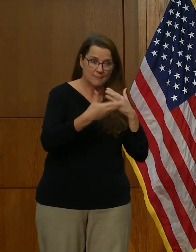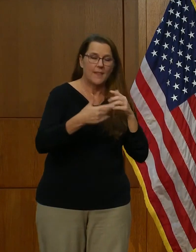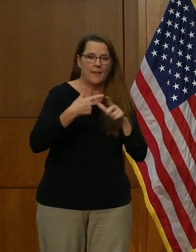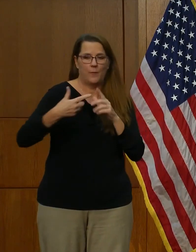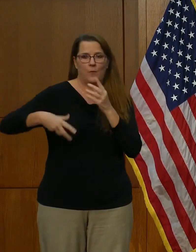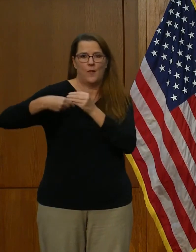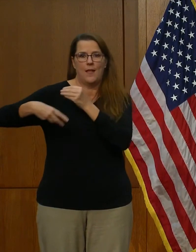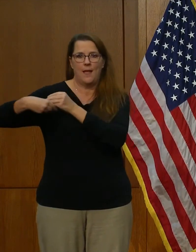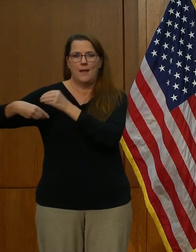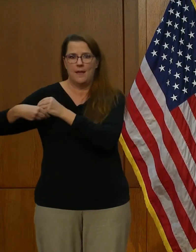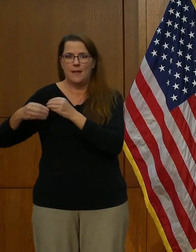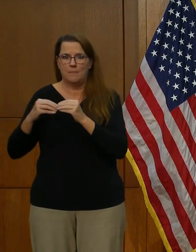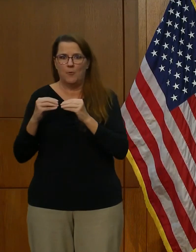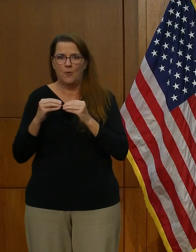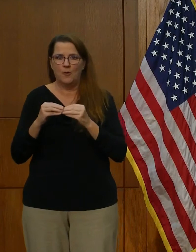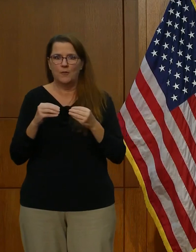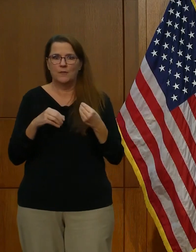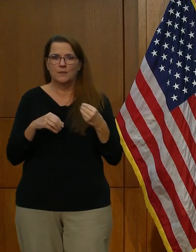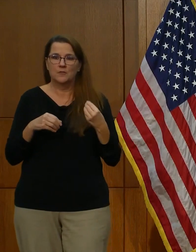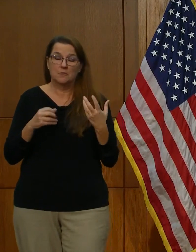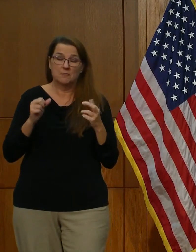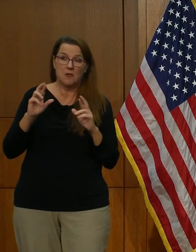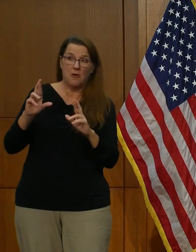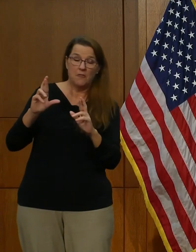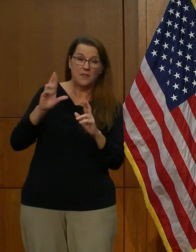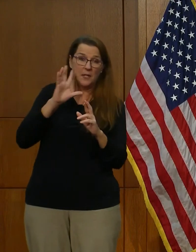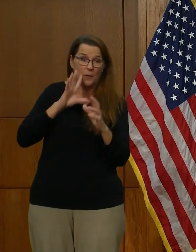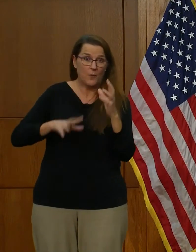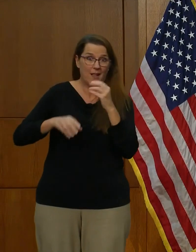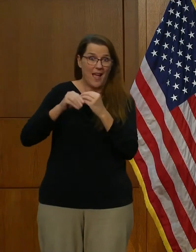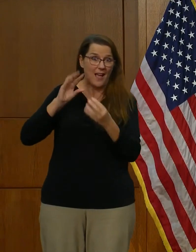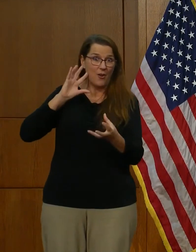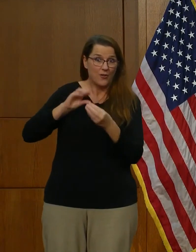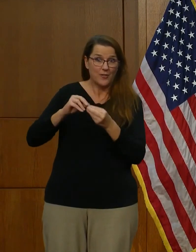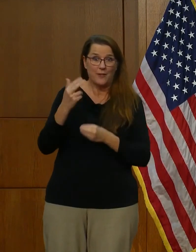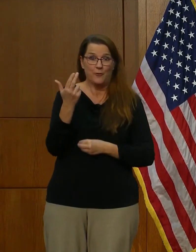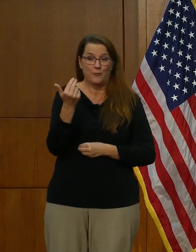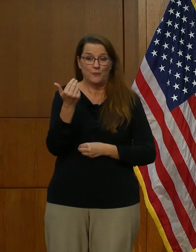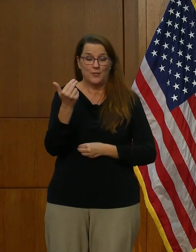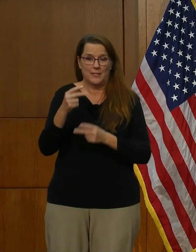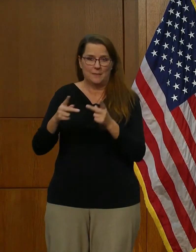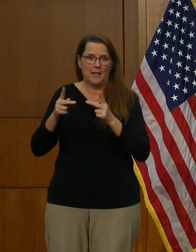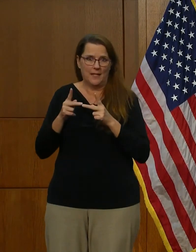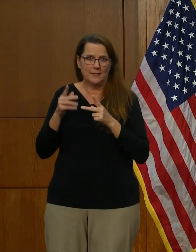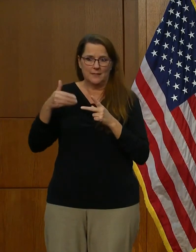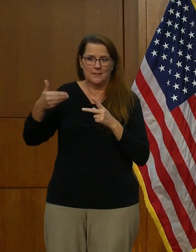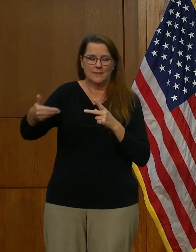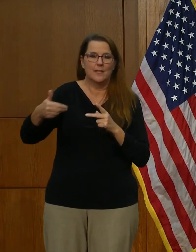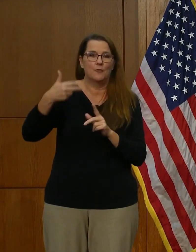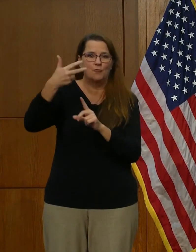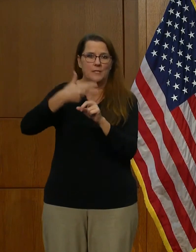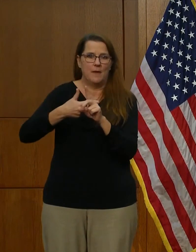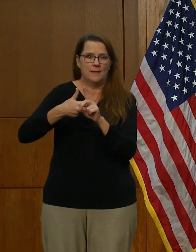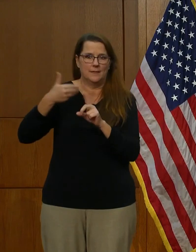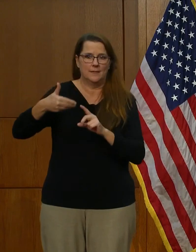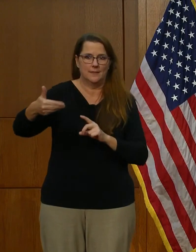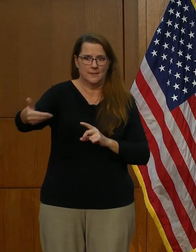FIRST THREE COMES OUT SO. THIS IS JUST THE FIRST THREE OUT OF